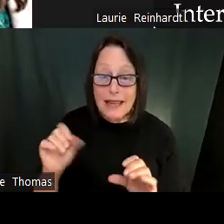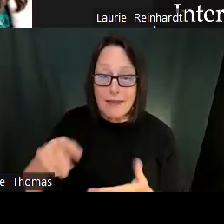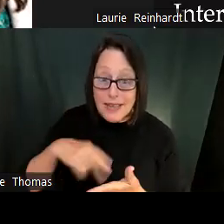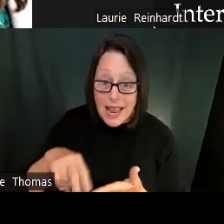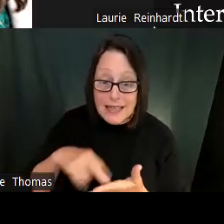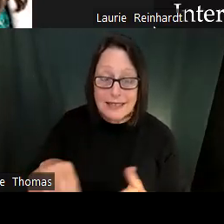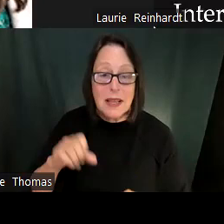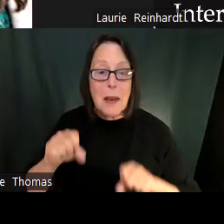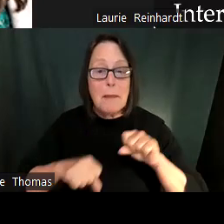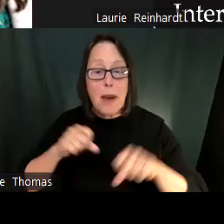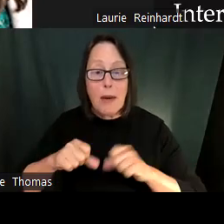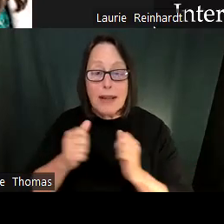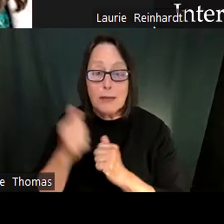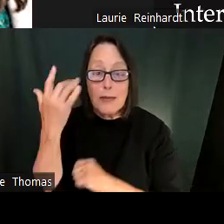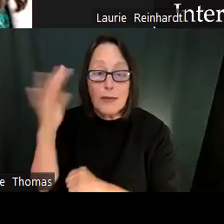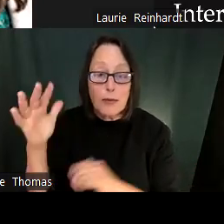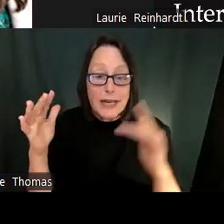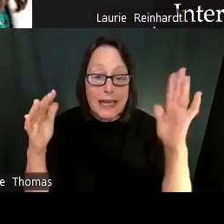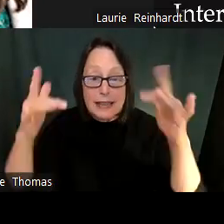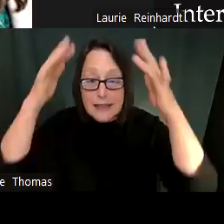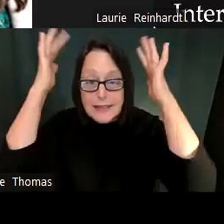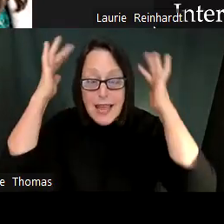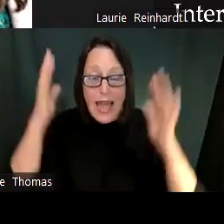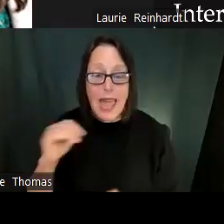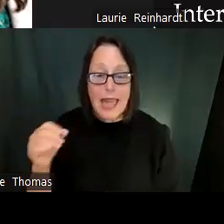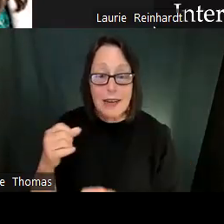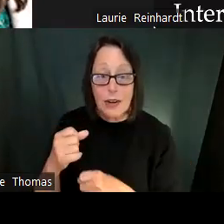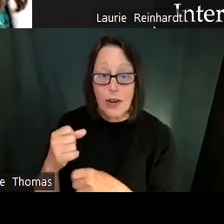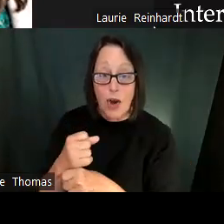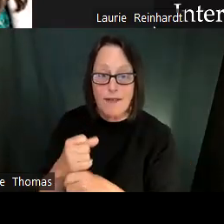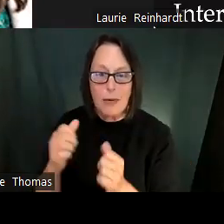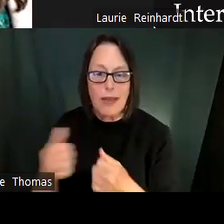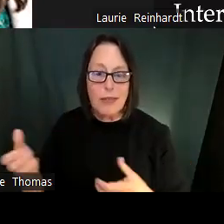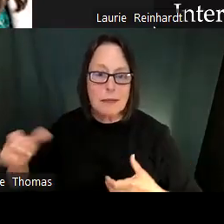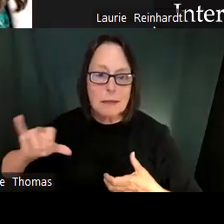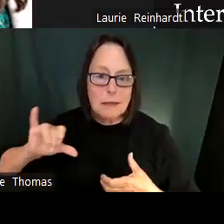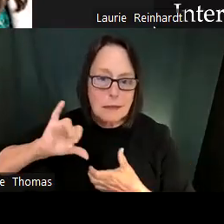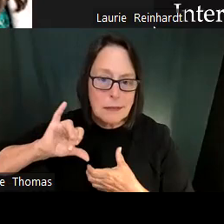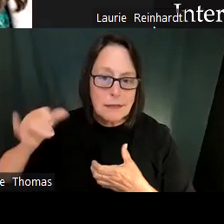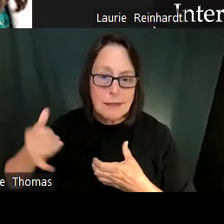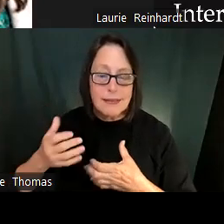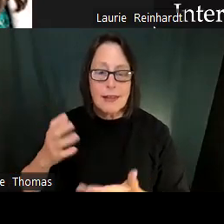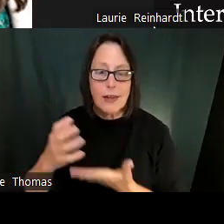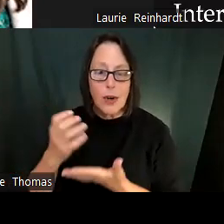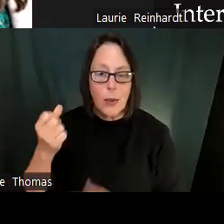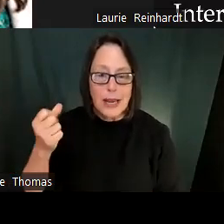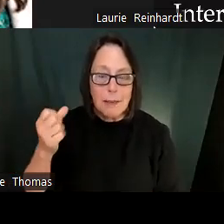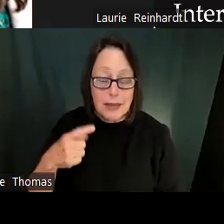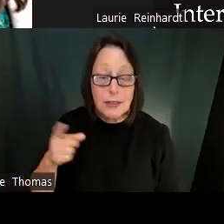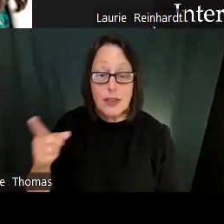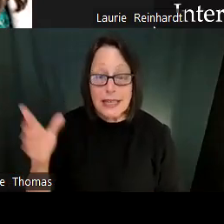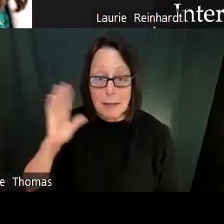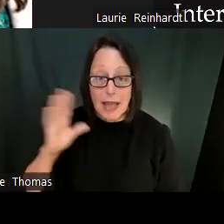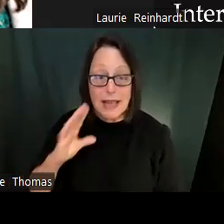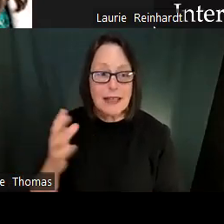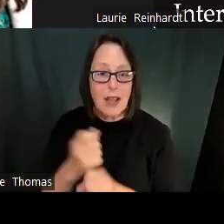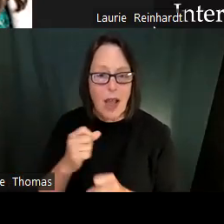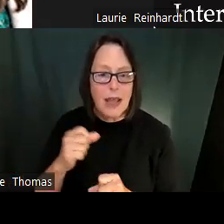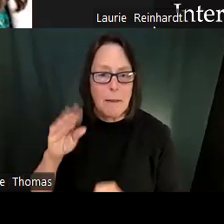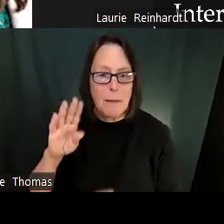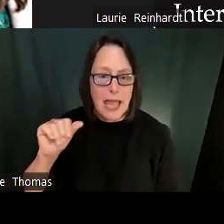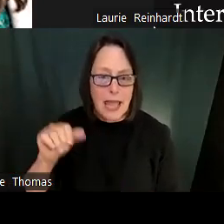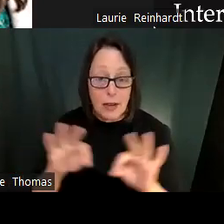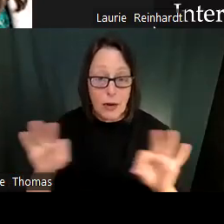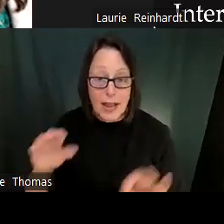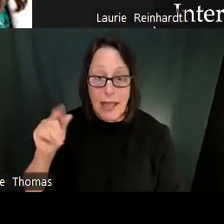Sally lives in Olympia, Washington with her team and Bari and enjoys many things including random acts of dance.